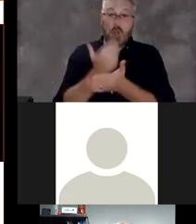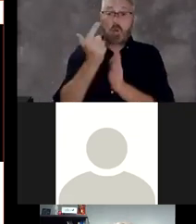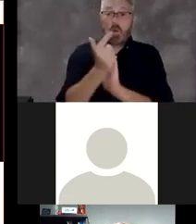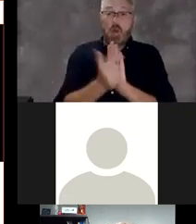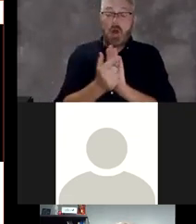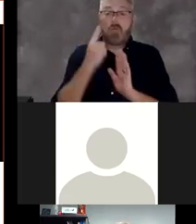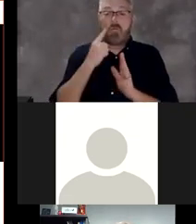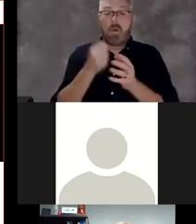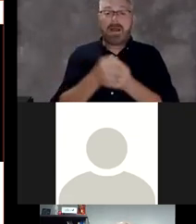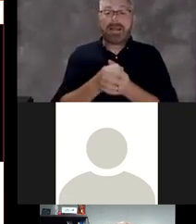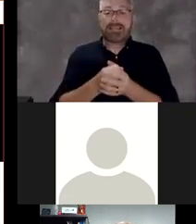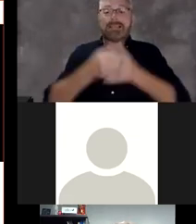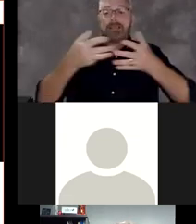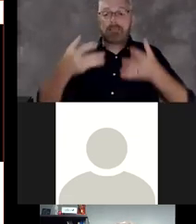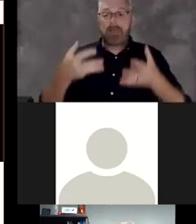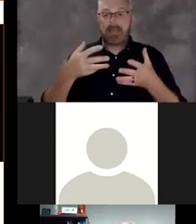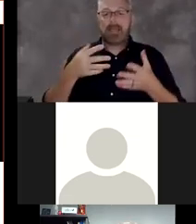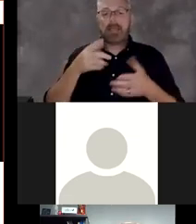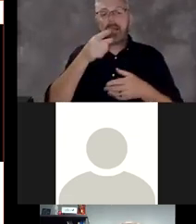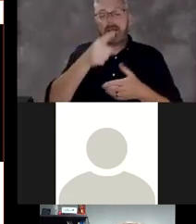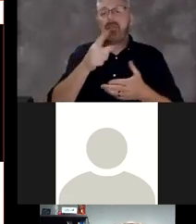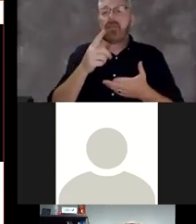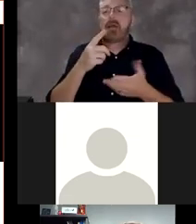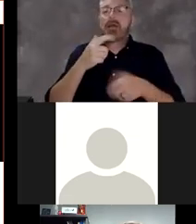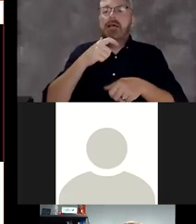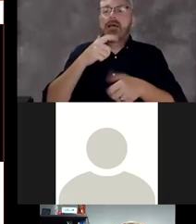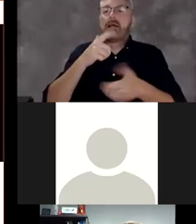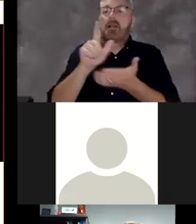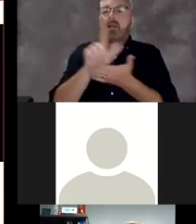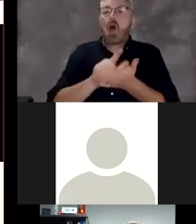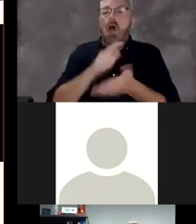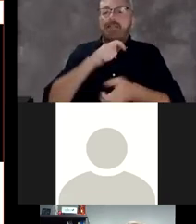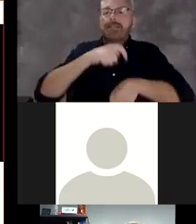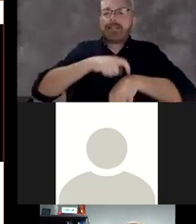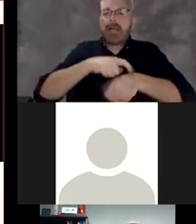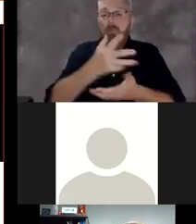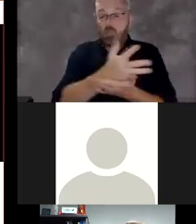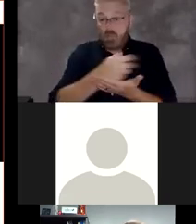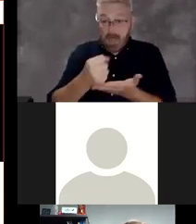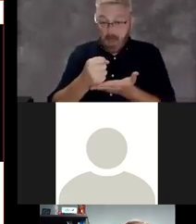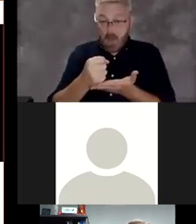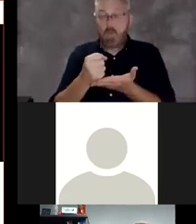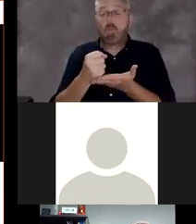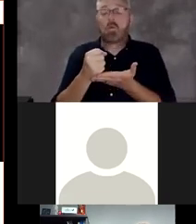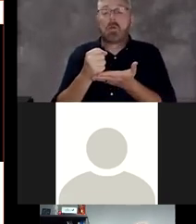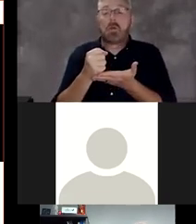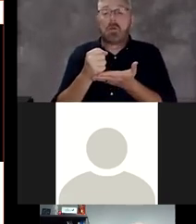EXPANSION OF THE STATUTE OF LIMITATION IN THIS LAST